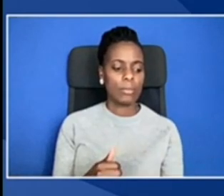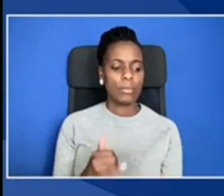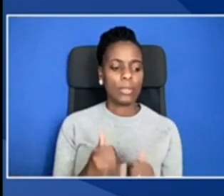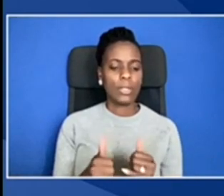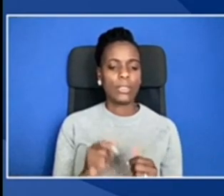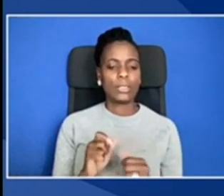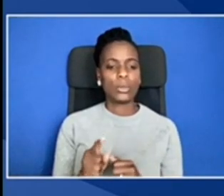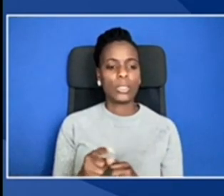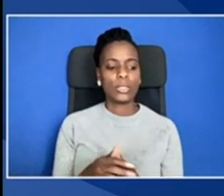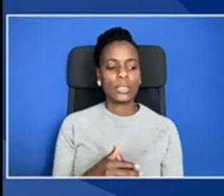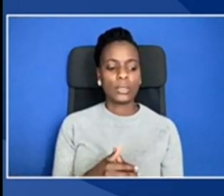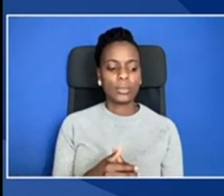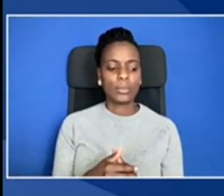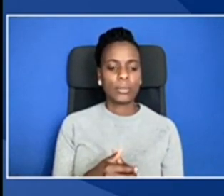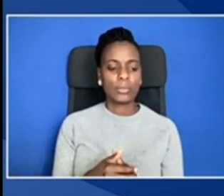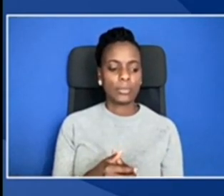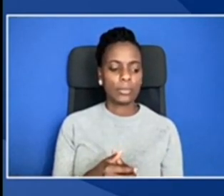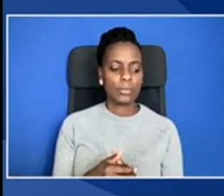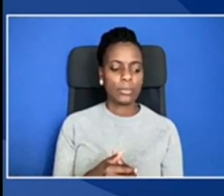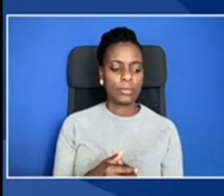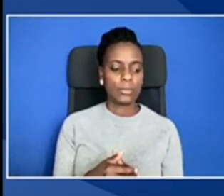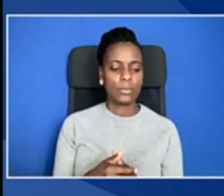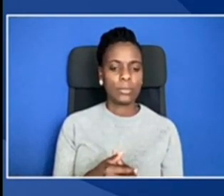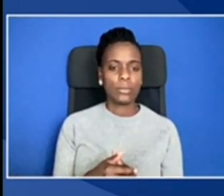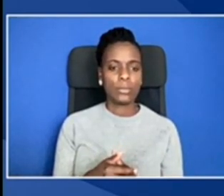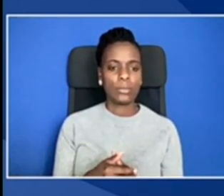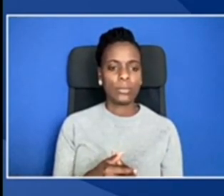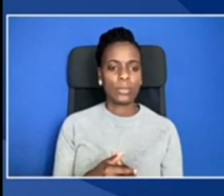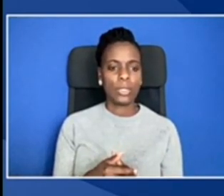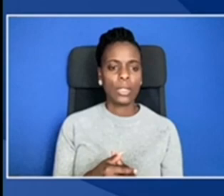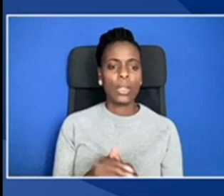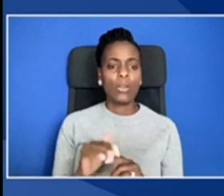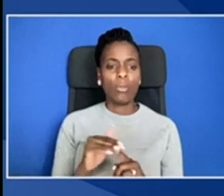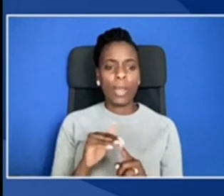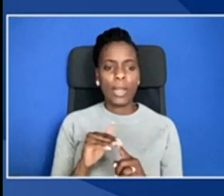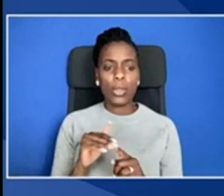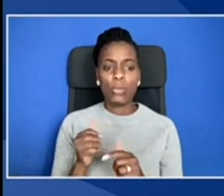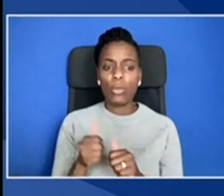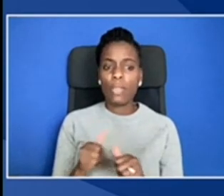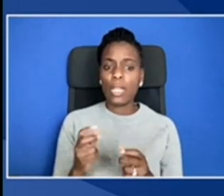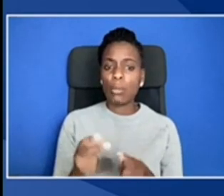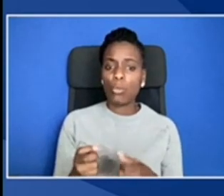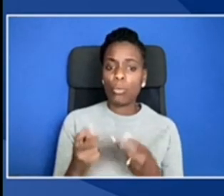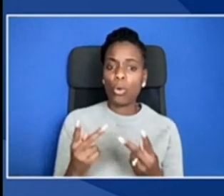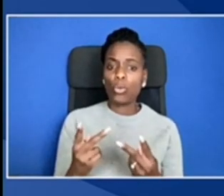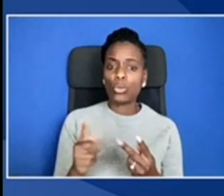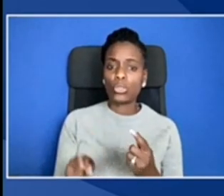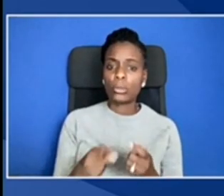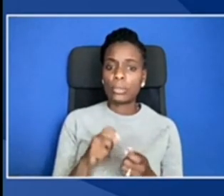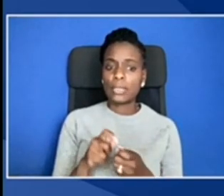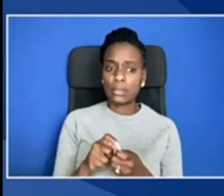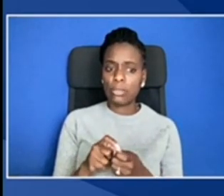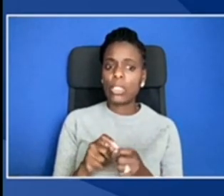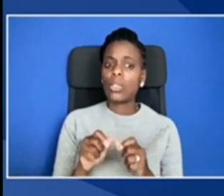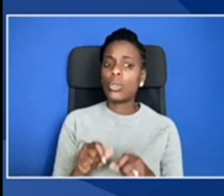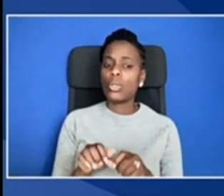Reminding you if you have any proposals and specific, do so on red line to your FMCS facilitators, questions or comments